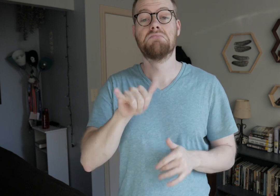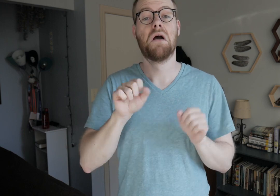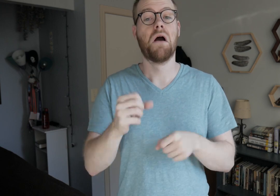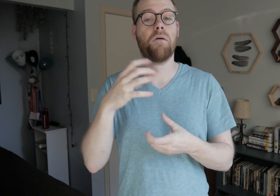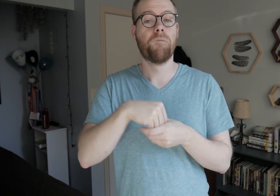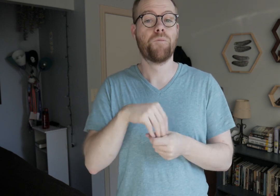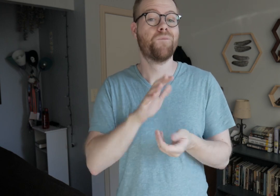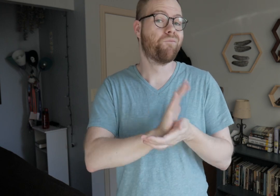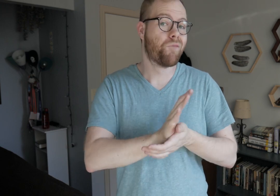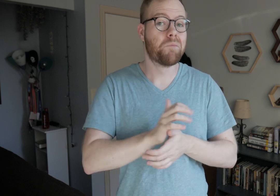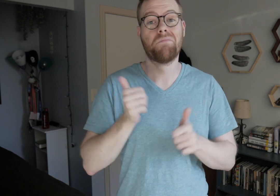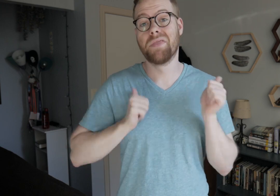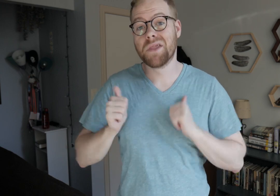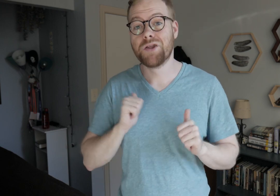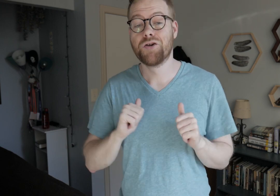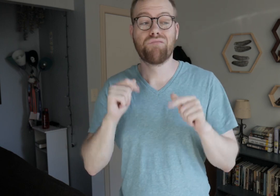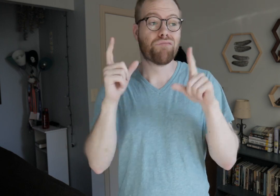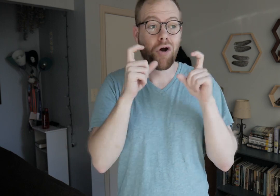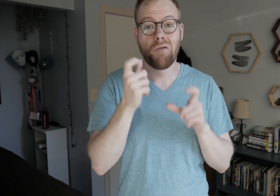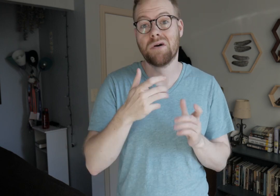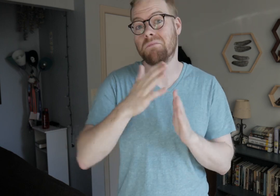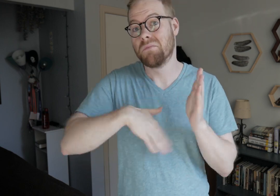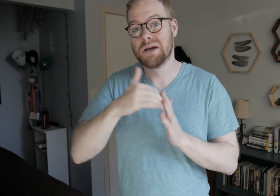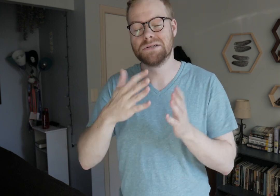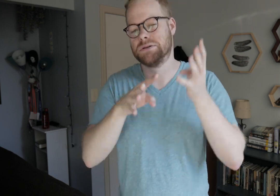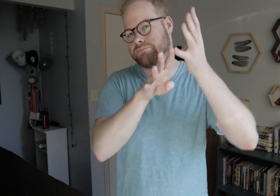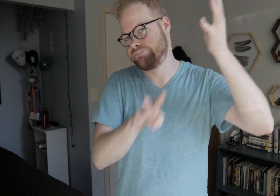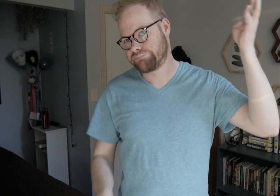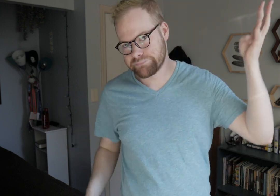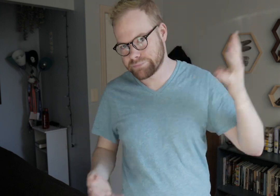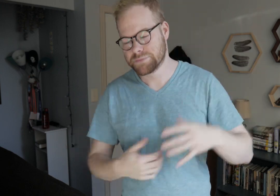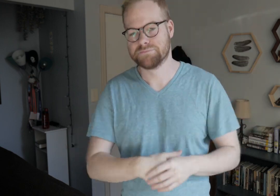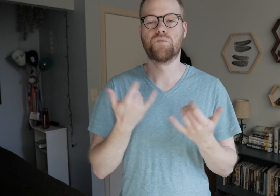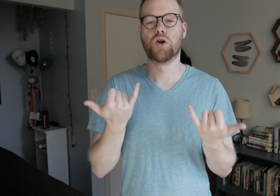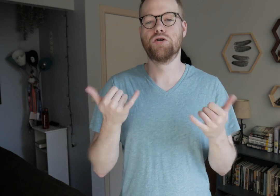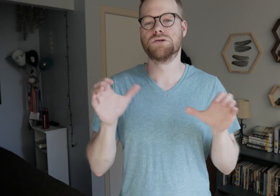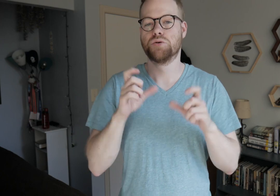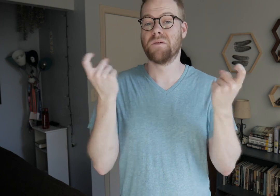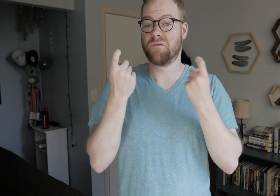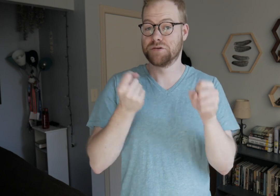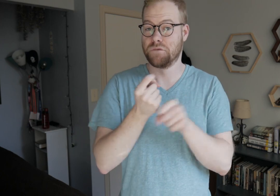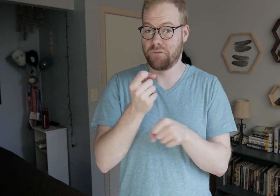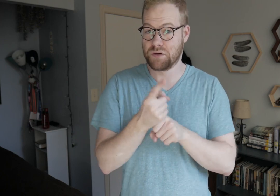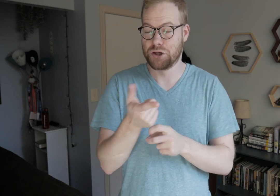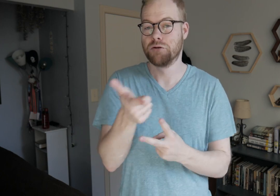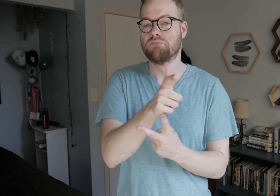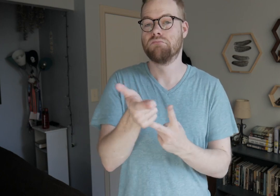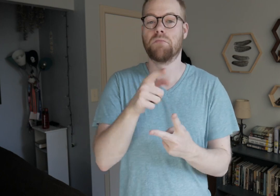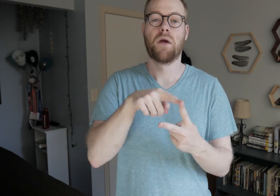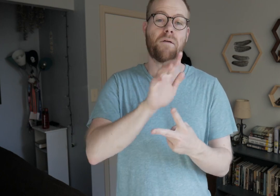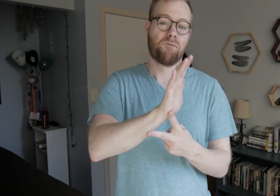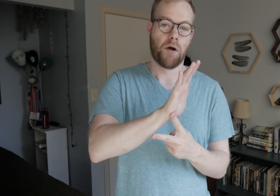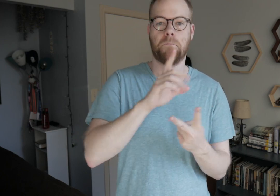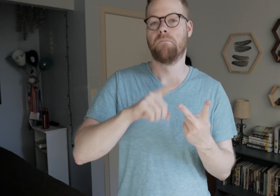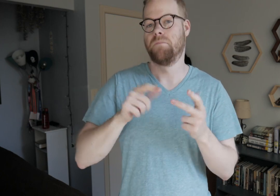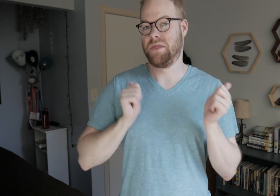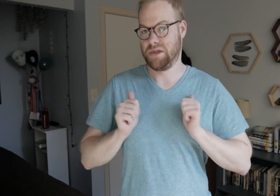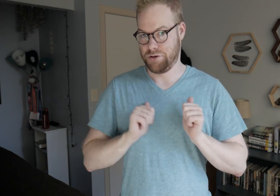That can include film, theater, photography, painting, and so much more. They are currently doing a festival every year, alternating between film and theater.